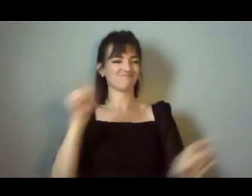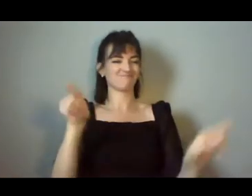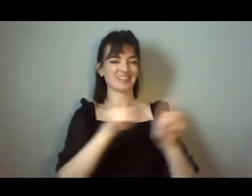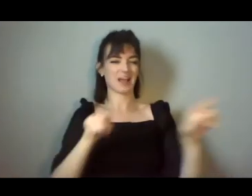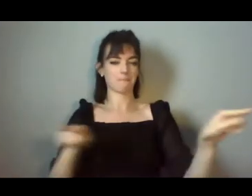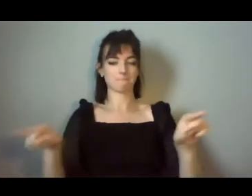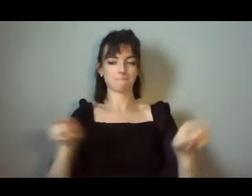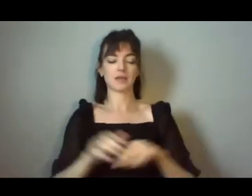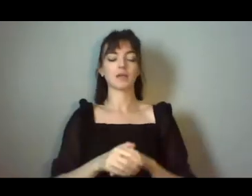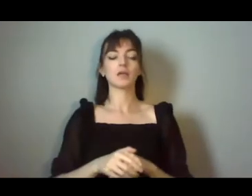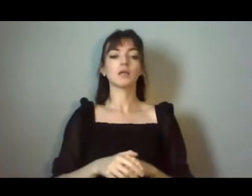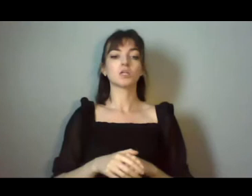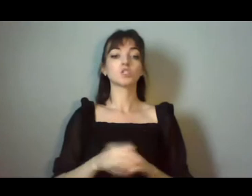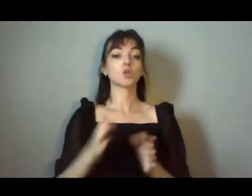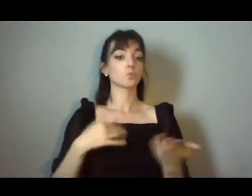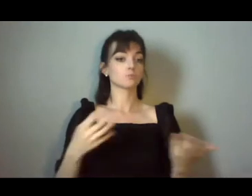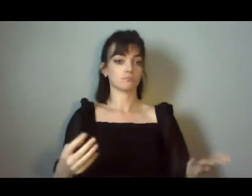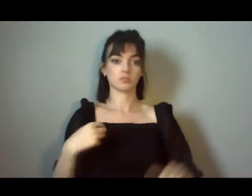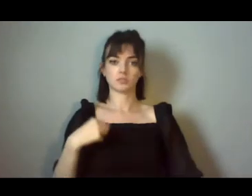So I think that's very much about where we have positioned